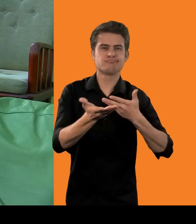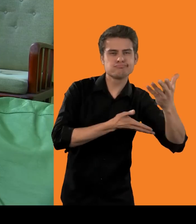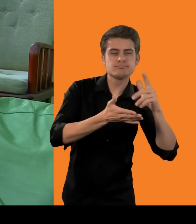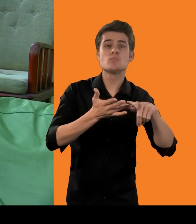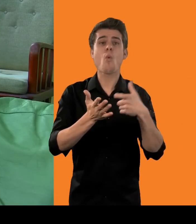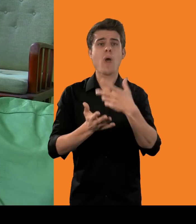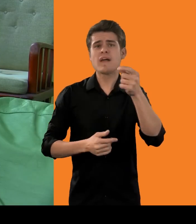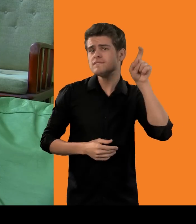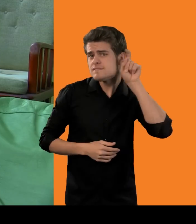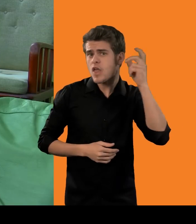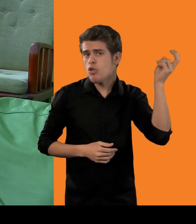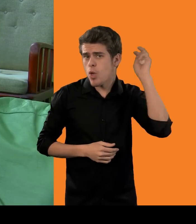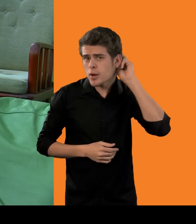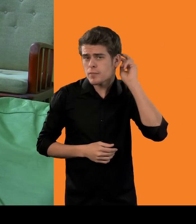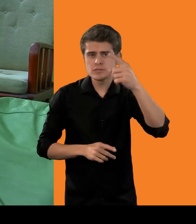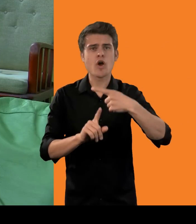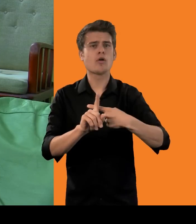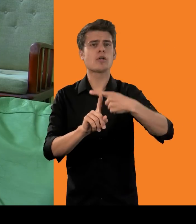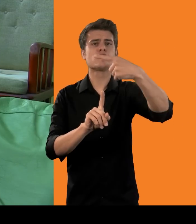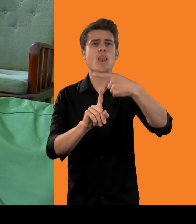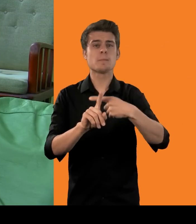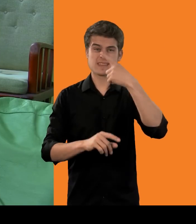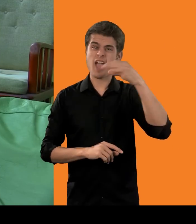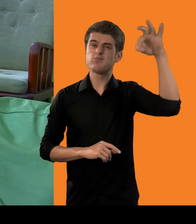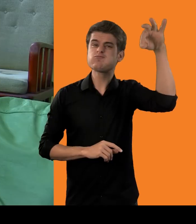of your hearing aid or cochlear implant. I find that really helpful.